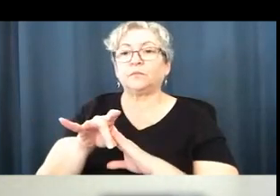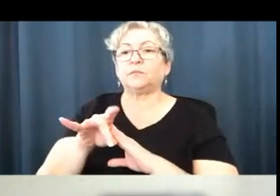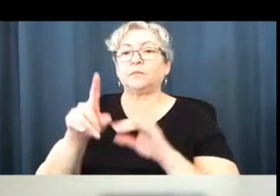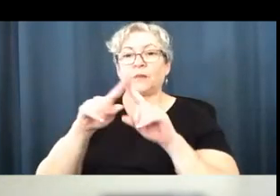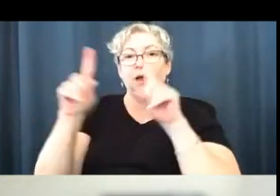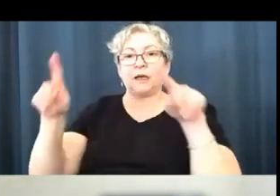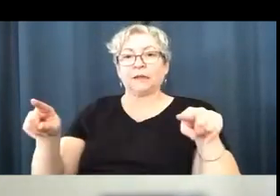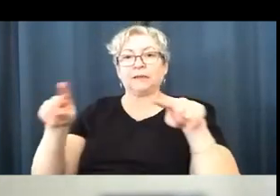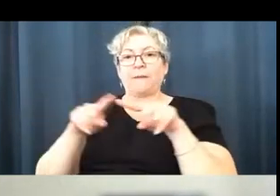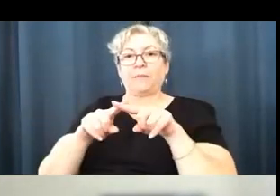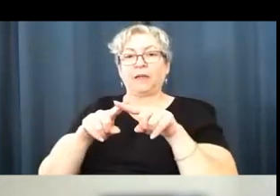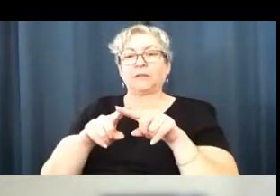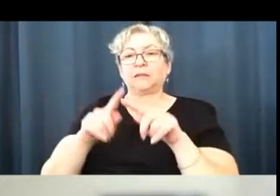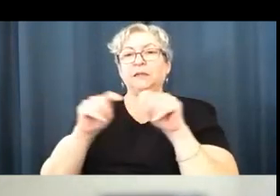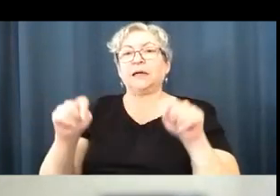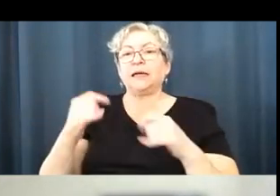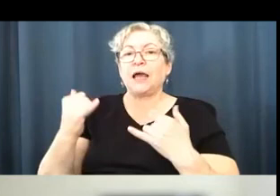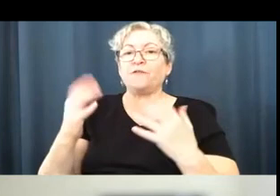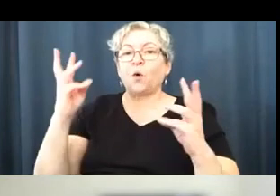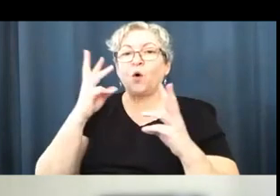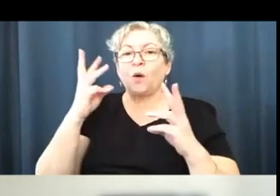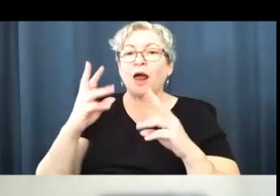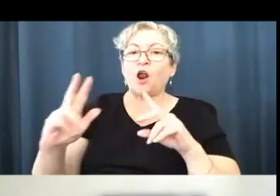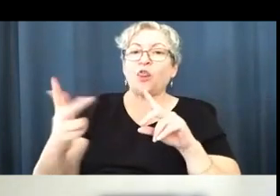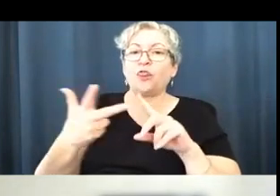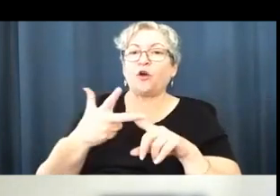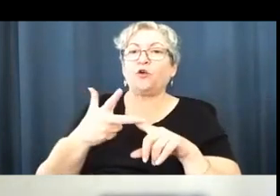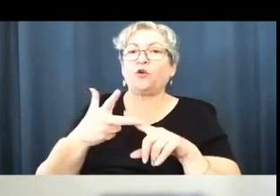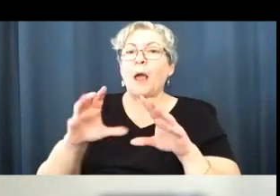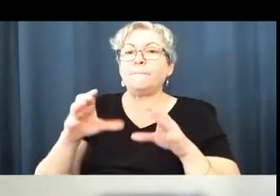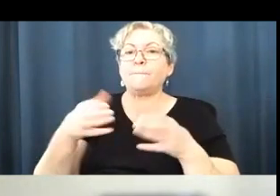now we have to be aware of third-party plugins. This is the next place where people go wrong immediately.